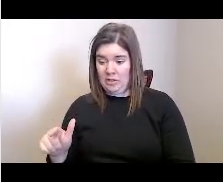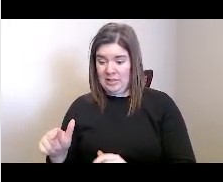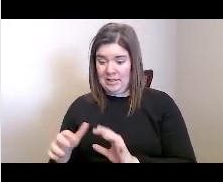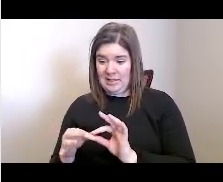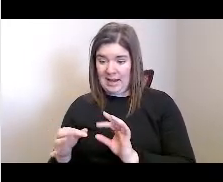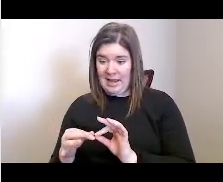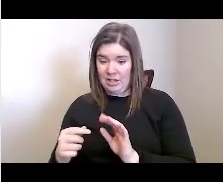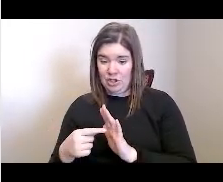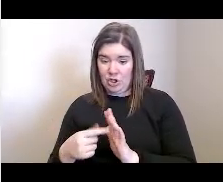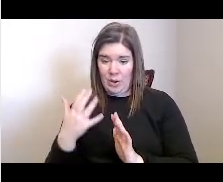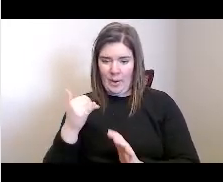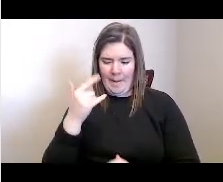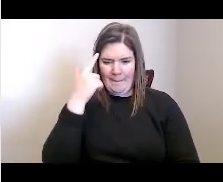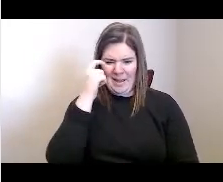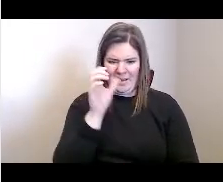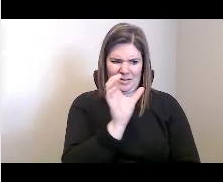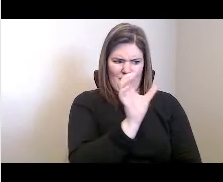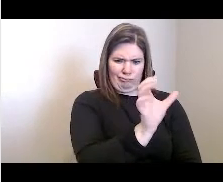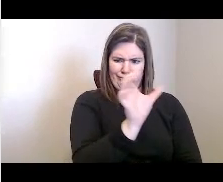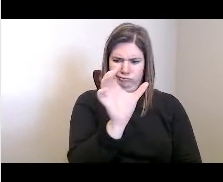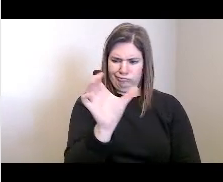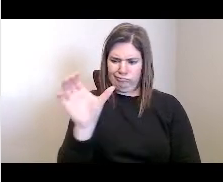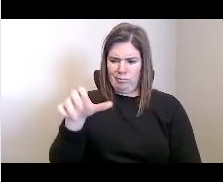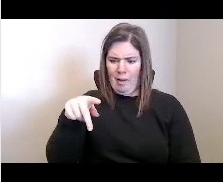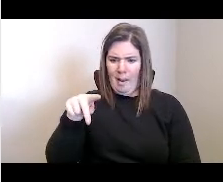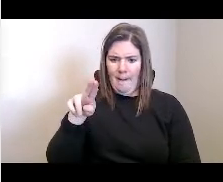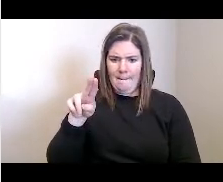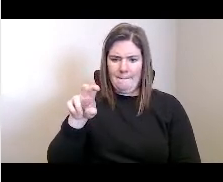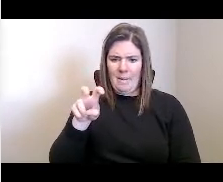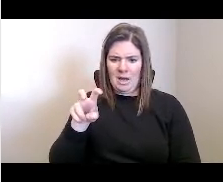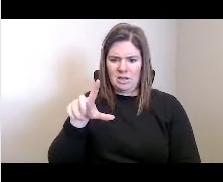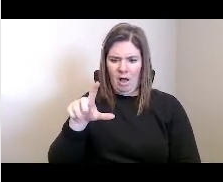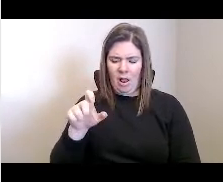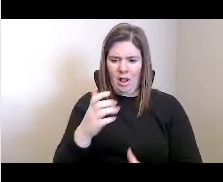pieces in the middle of the screen. Now they are actually pieces that are